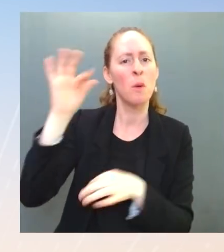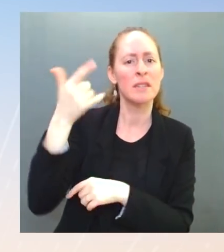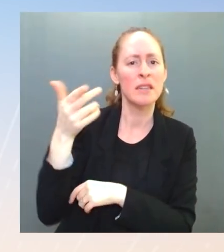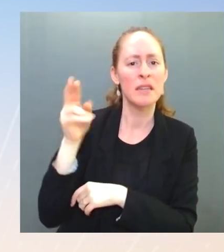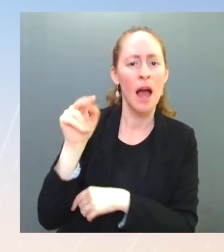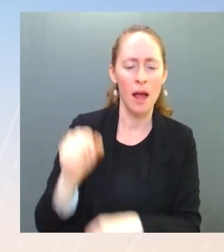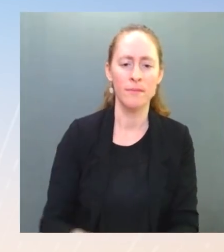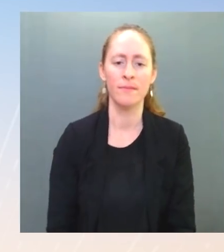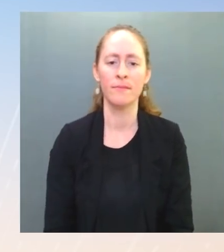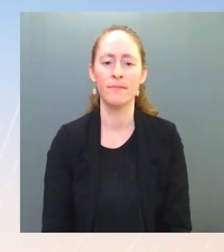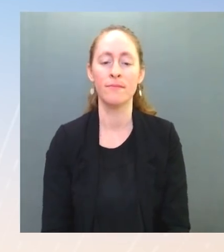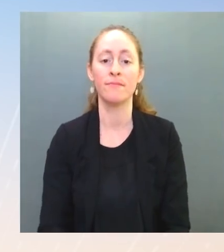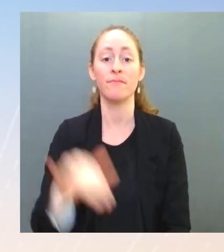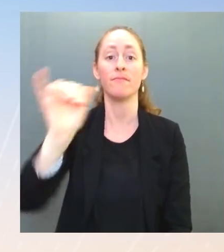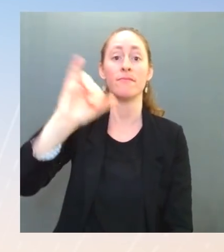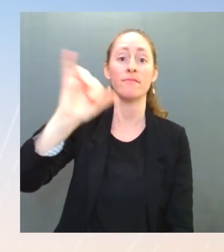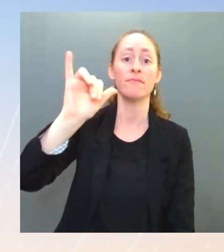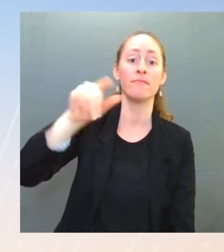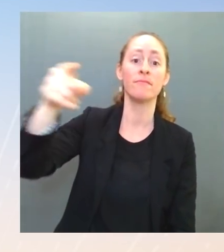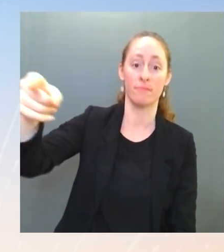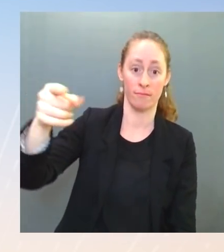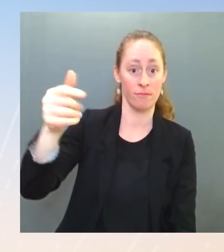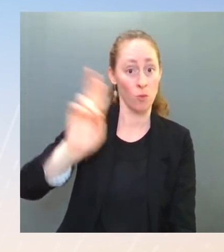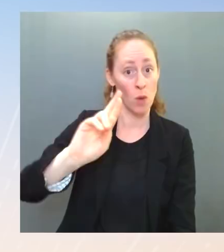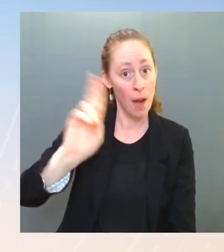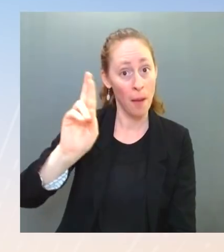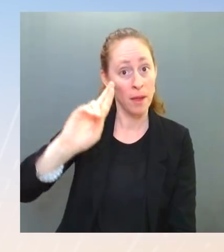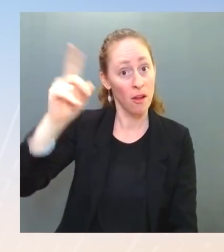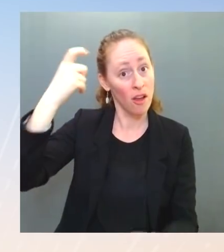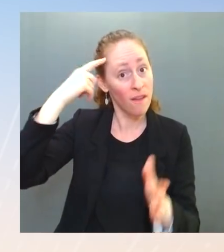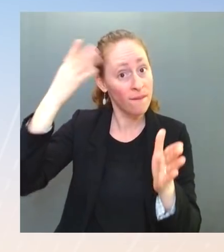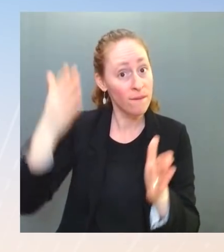a "positive step as we seek to stem the tide of violent crime."